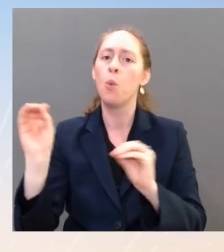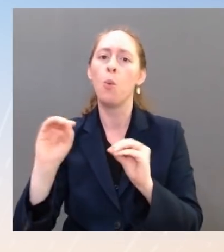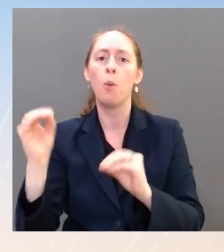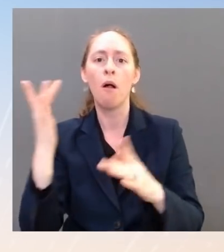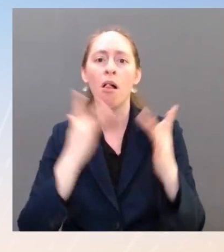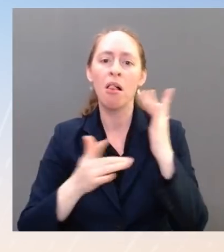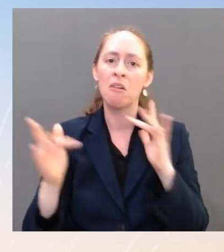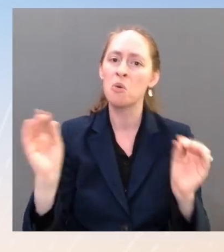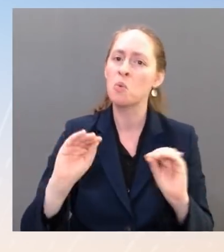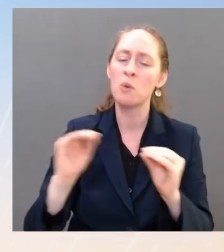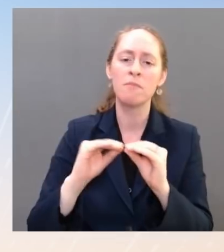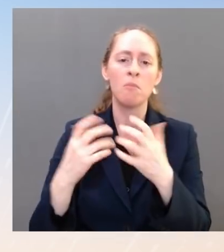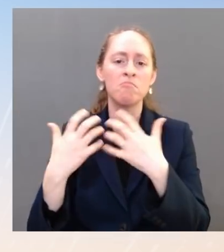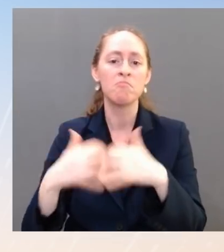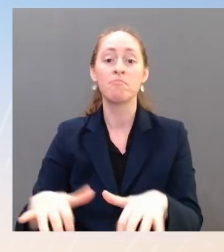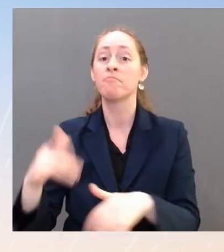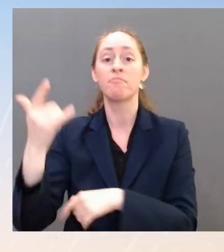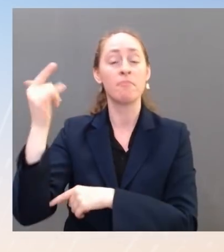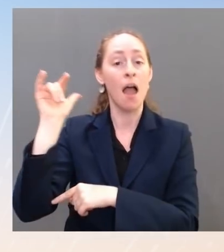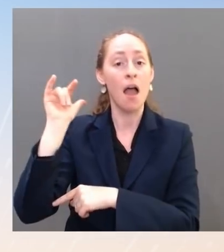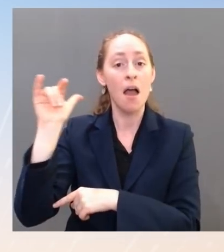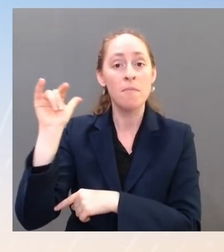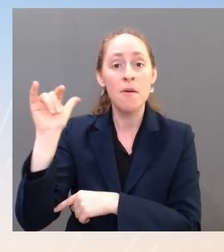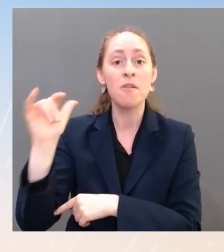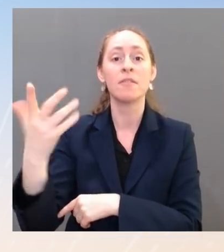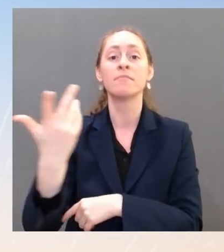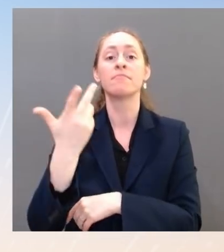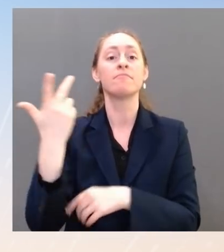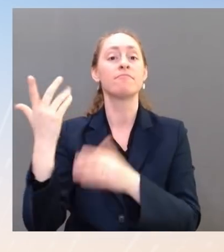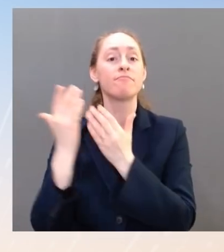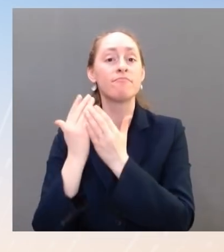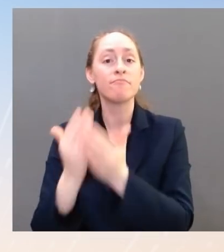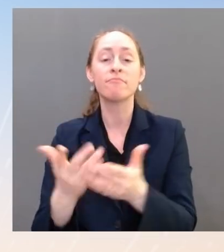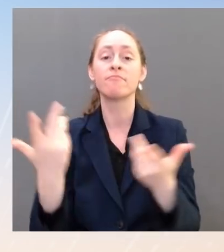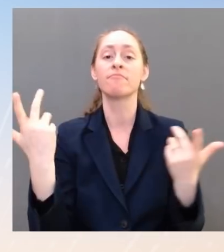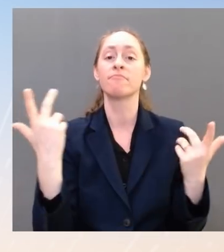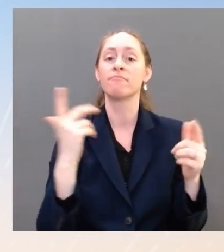and our roads and runways. So with that, I will step back